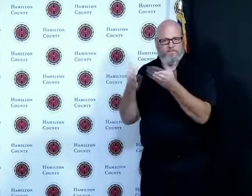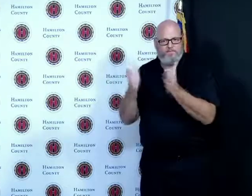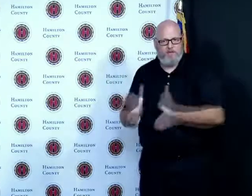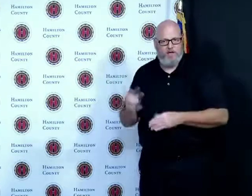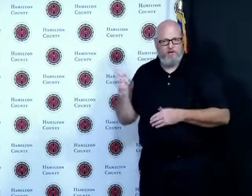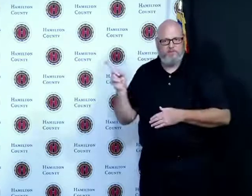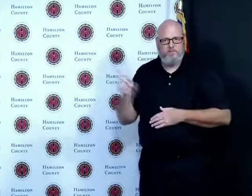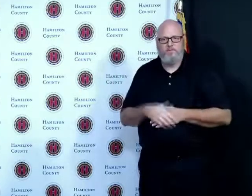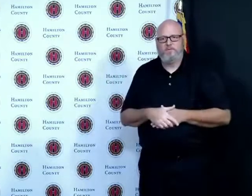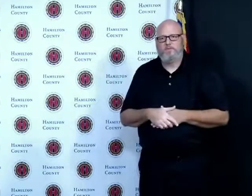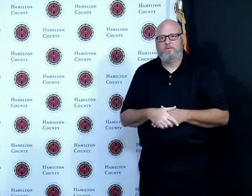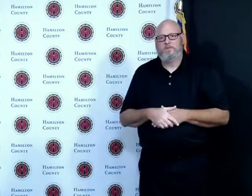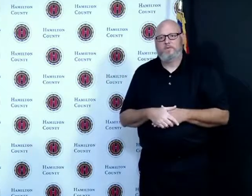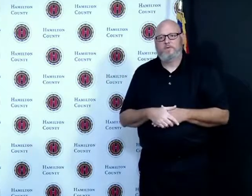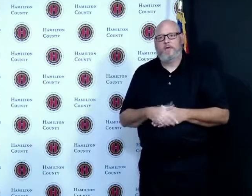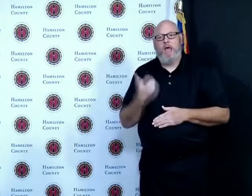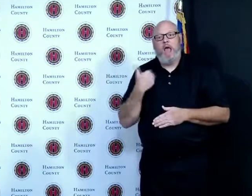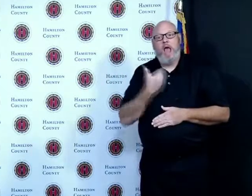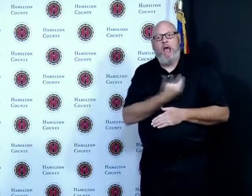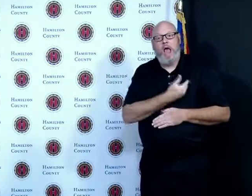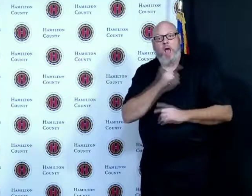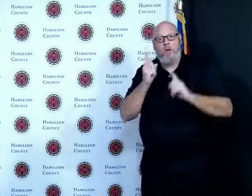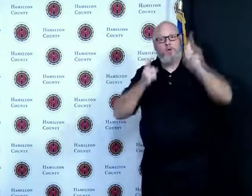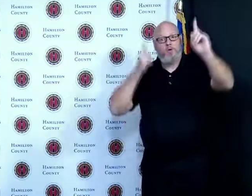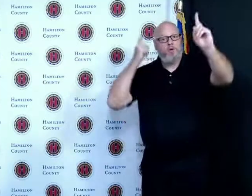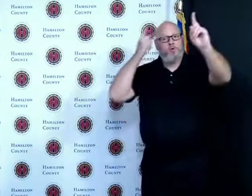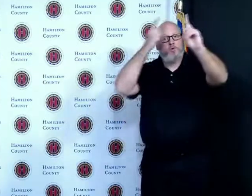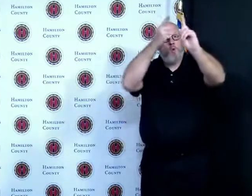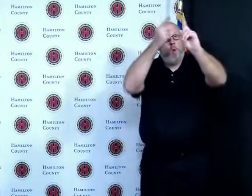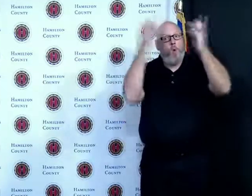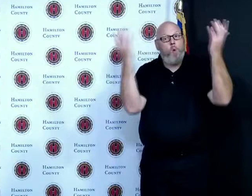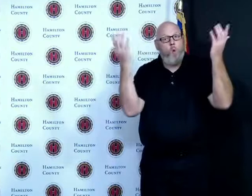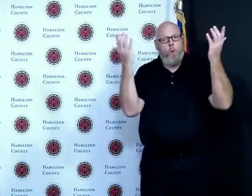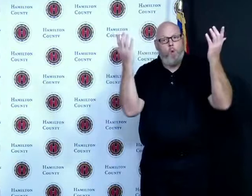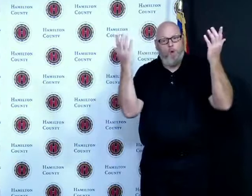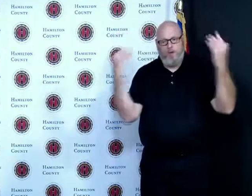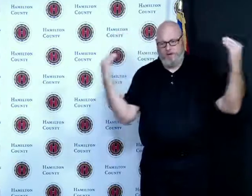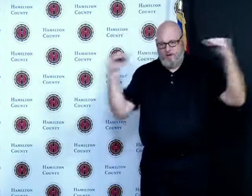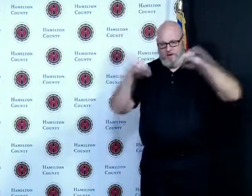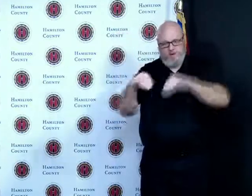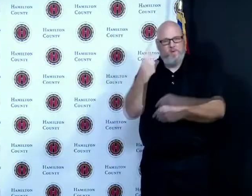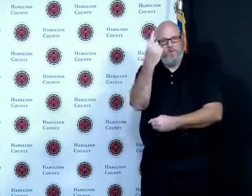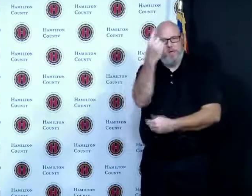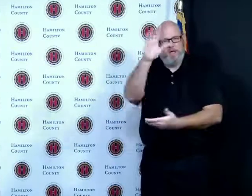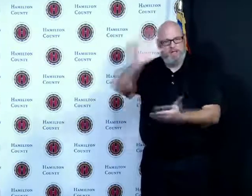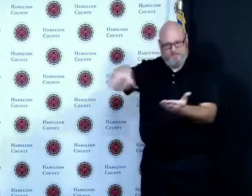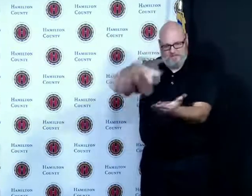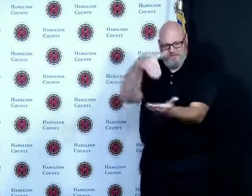just a little bit easier for people to get signed up if an individual is either uncomfortable or